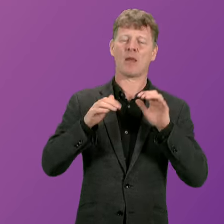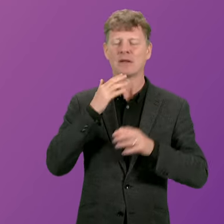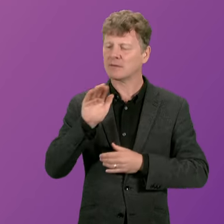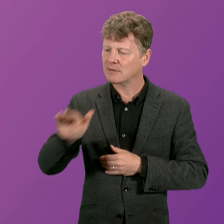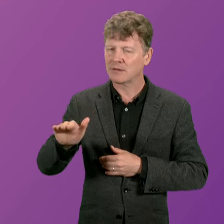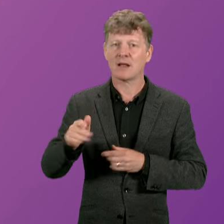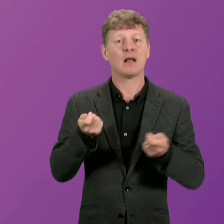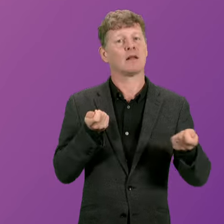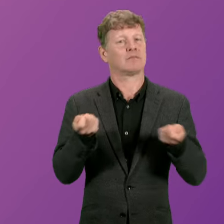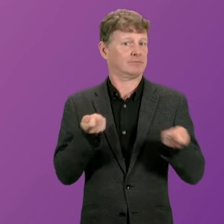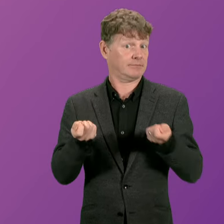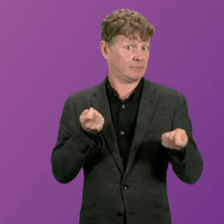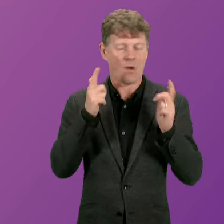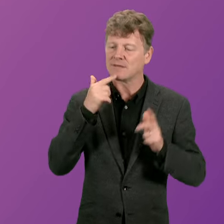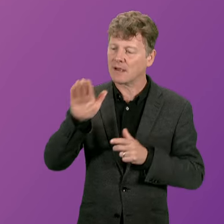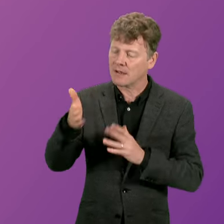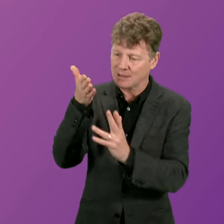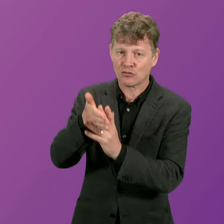Mr Sarwar. We came to this Parliament— Mr Sarwar!